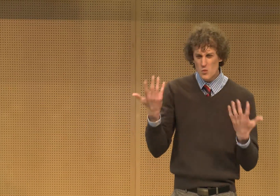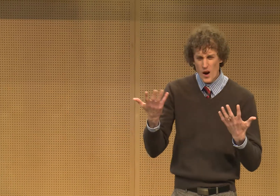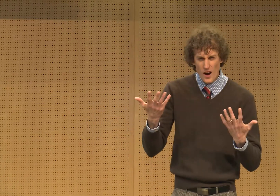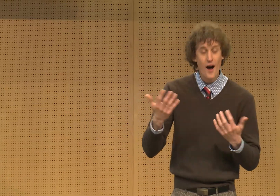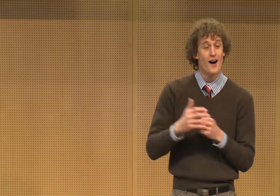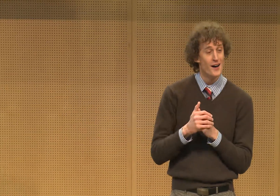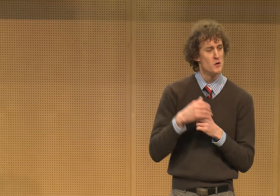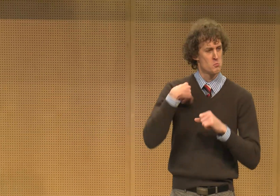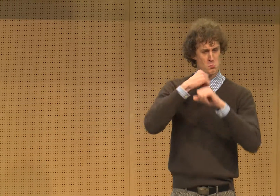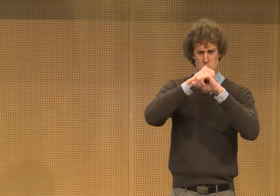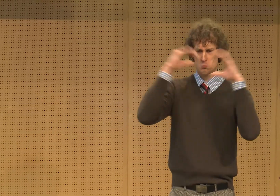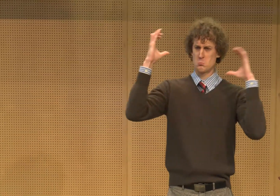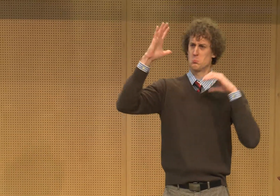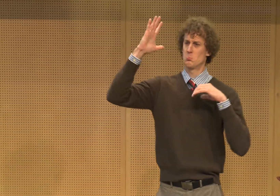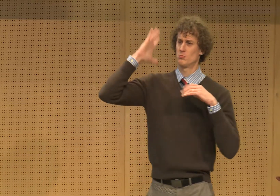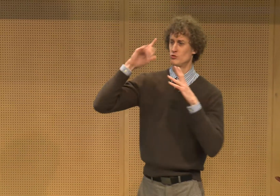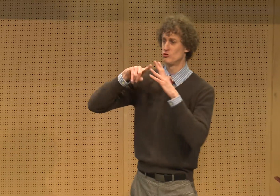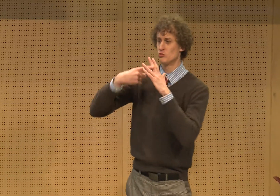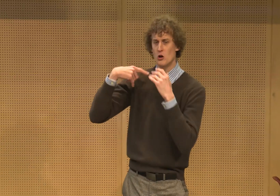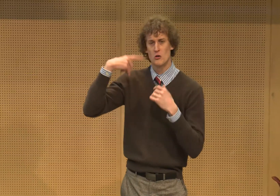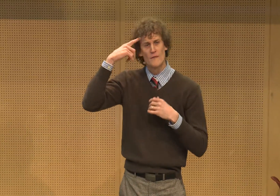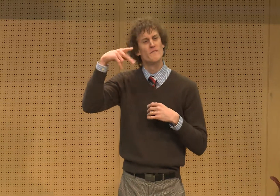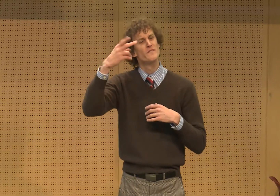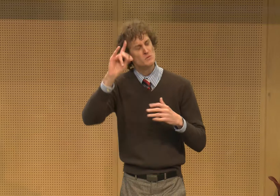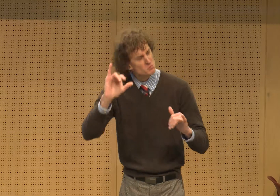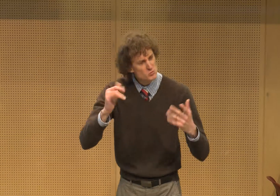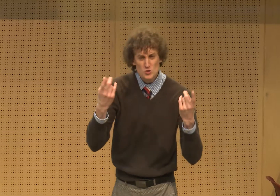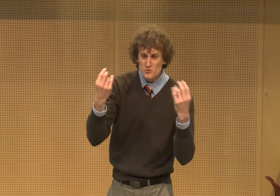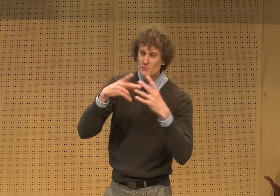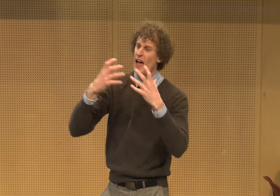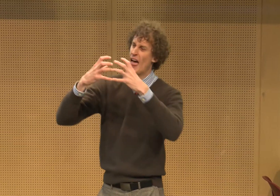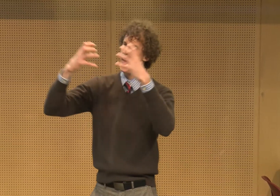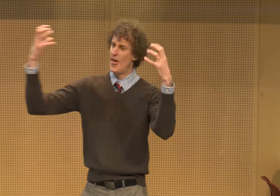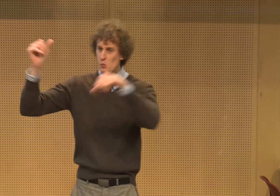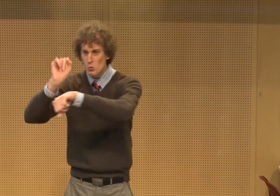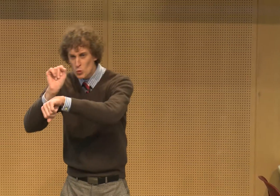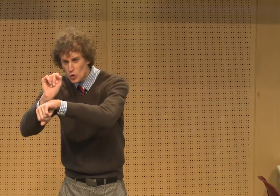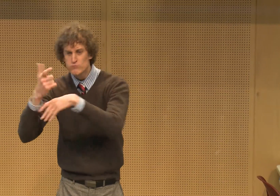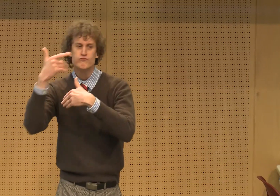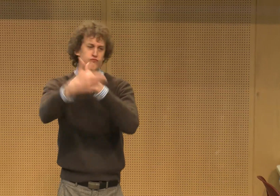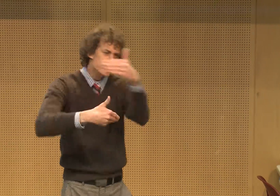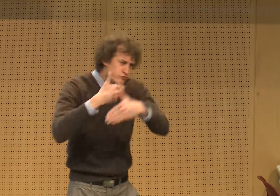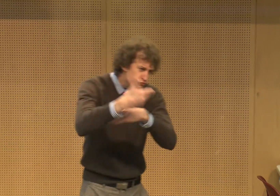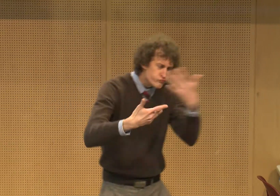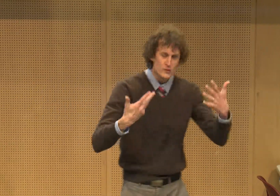So I talked about my PhD and what it was like, how I got onto this path, how I got here,